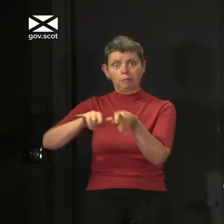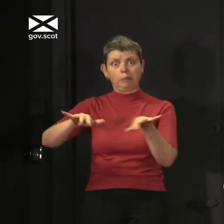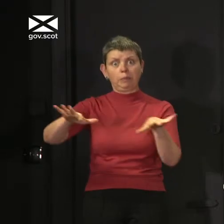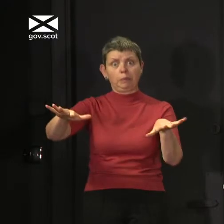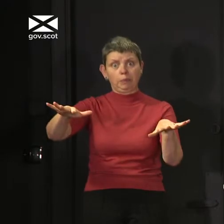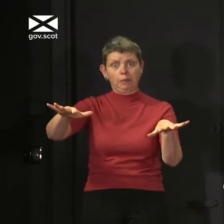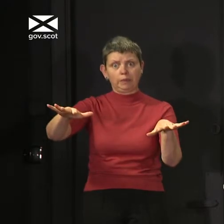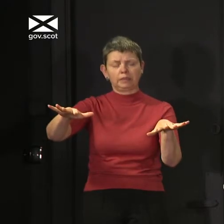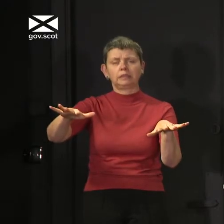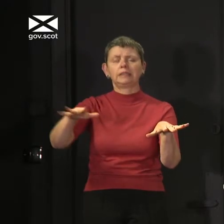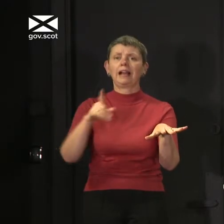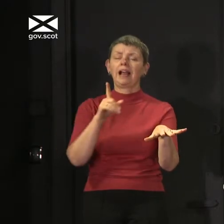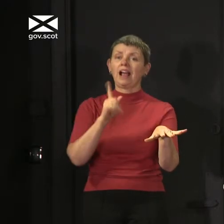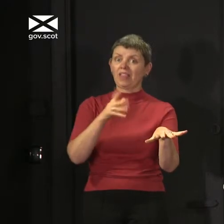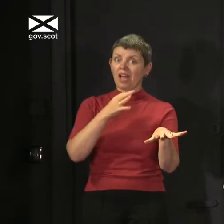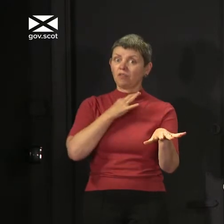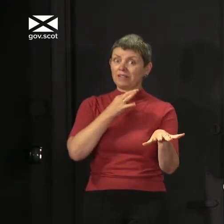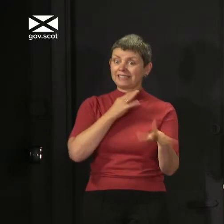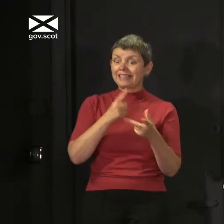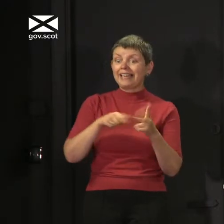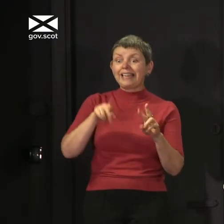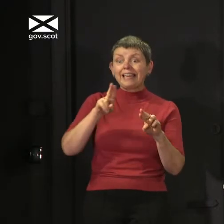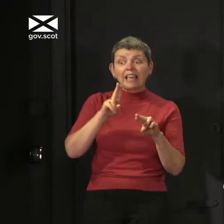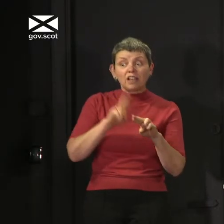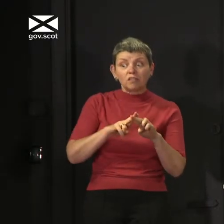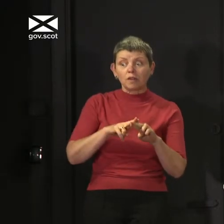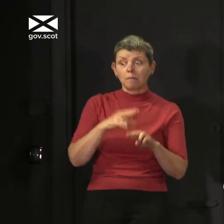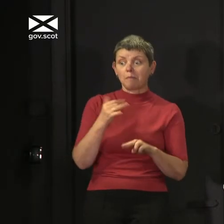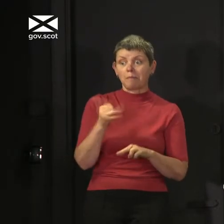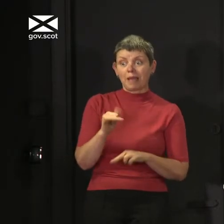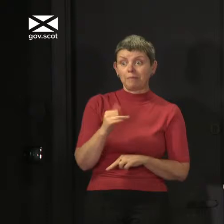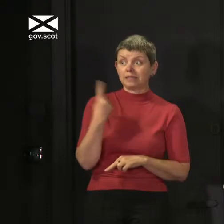And that risk is of course greater when people might be coming to Scotland from countries